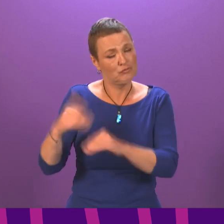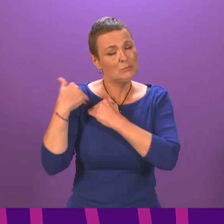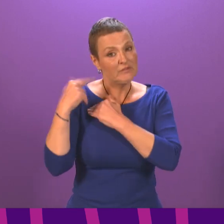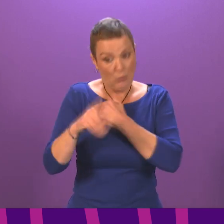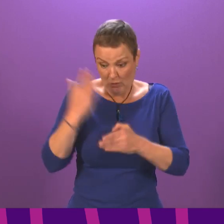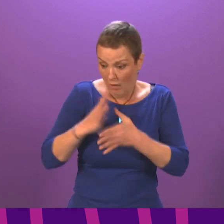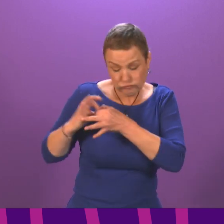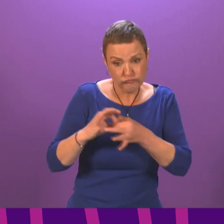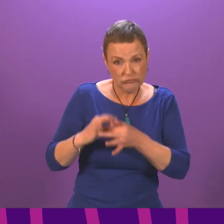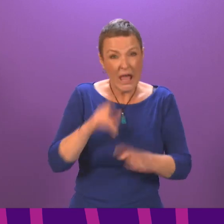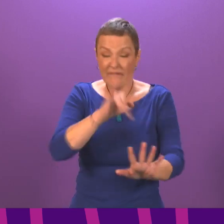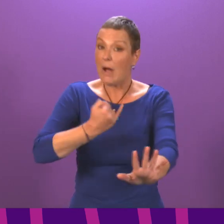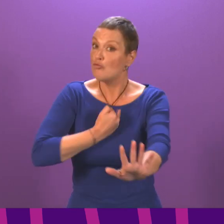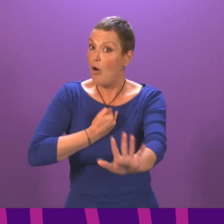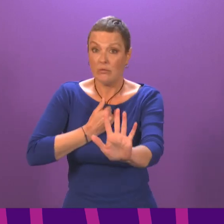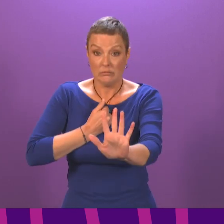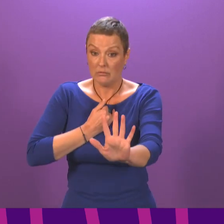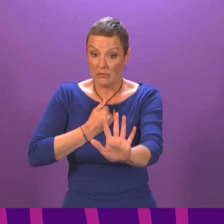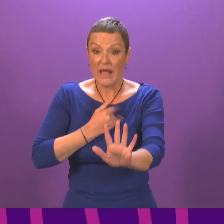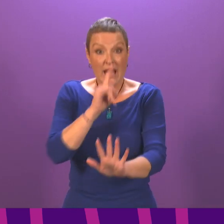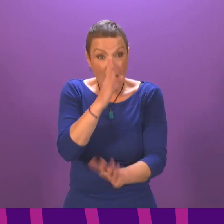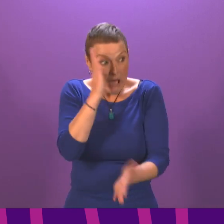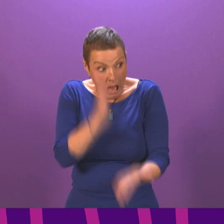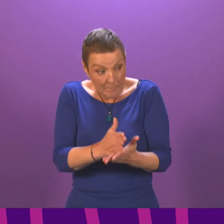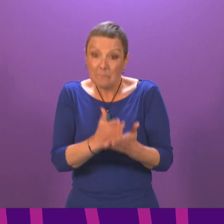If I am wrong about that, and Daniel Johnson is highlighting a particular issue in accessing